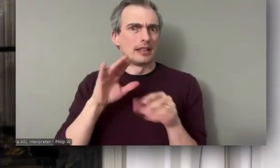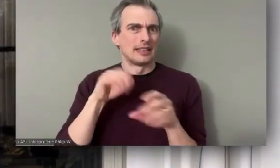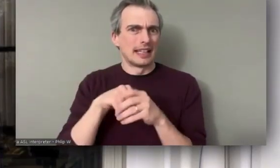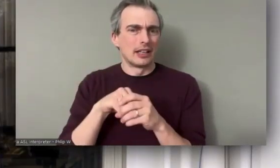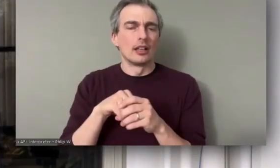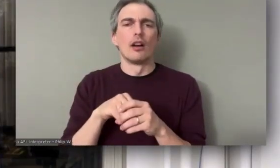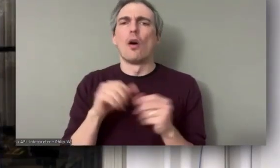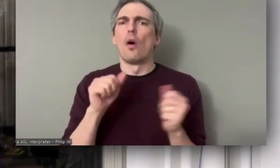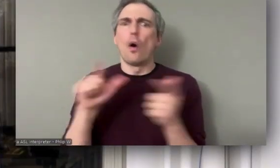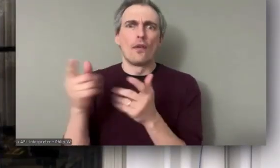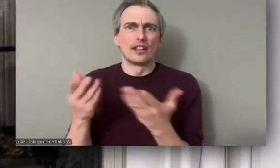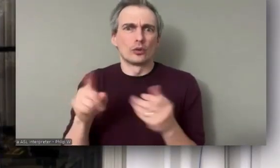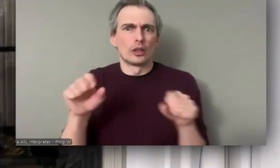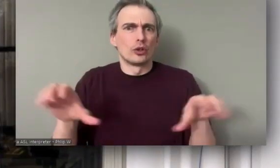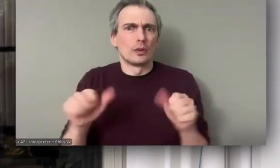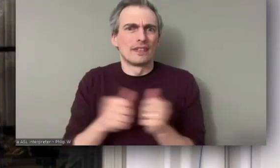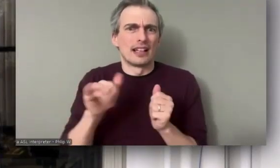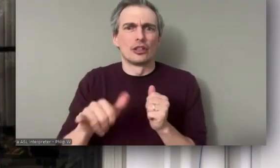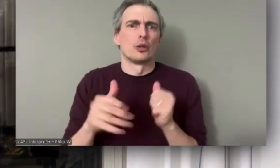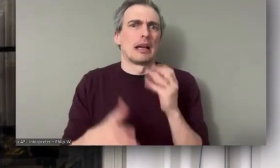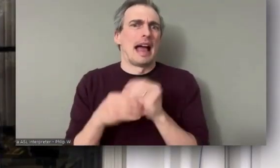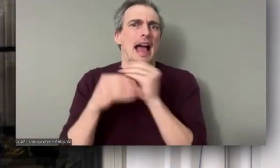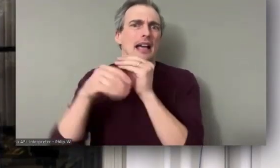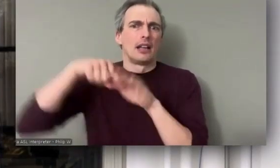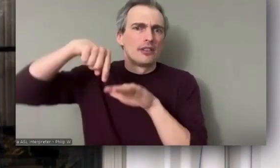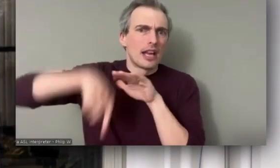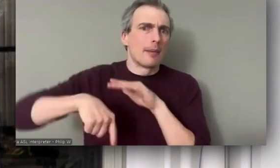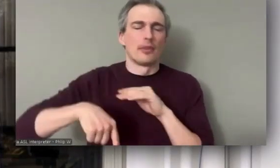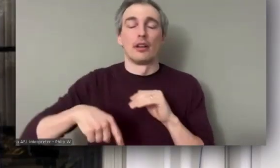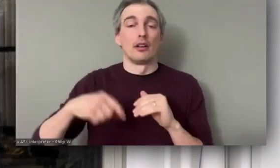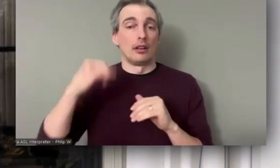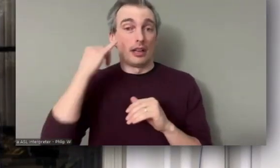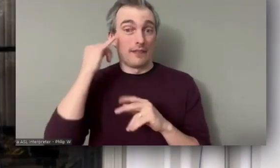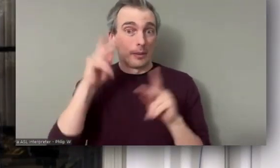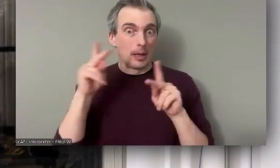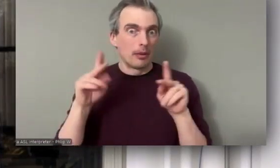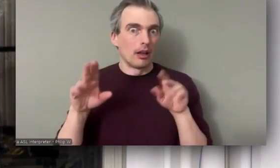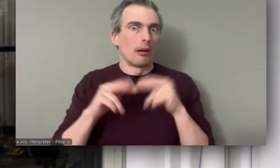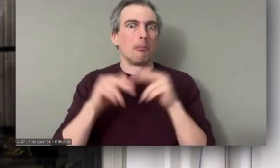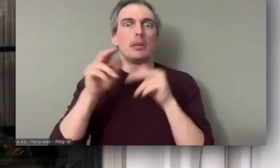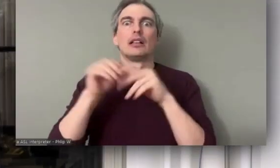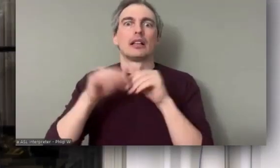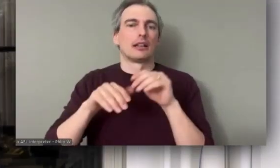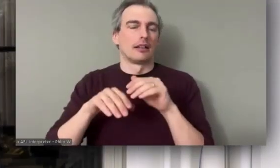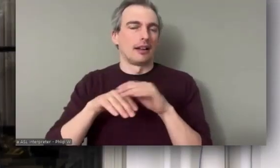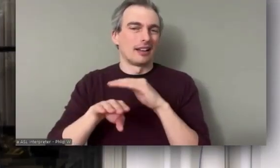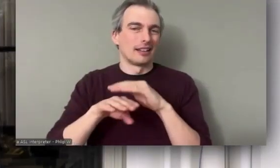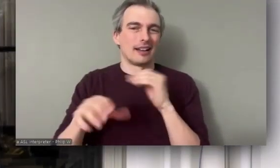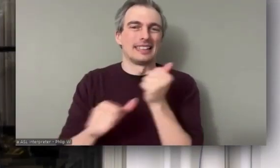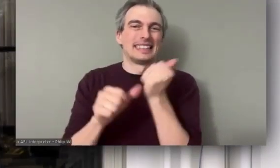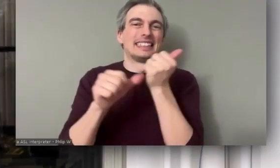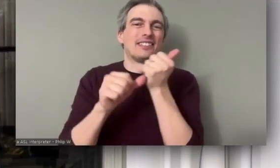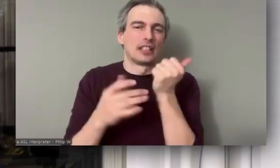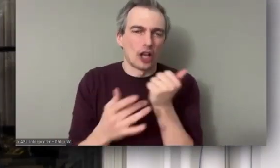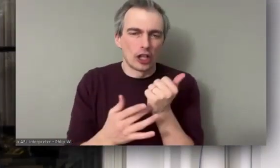Maybe if people are building assistive technologies, we're always talking to people building the websites, or the end product.